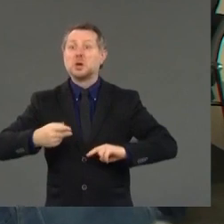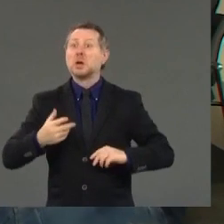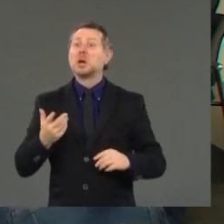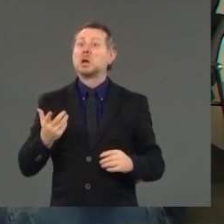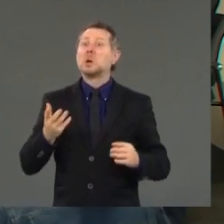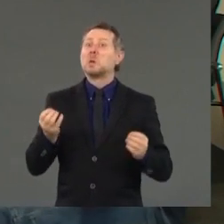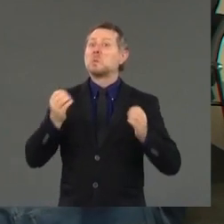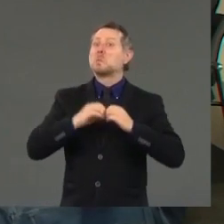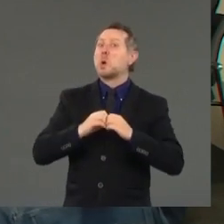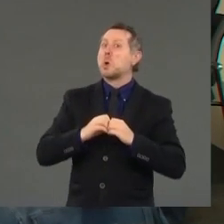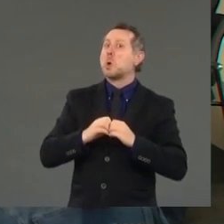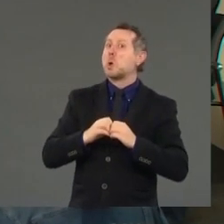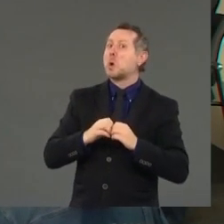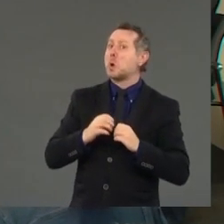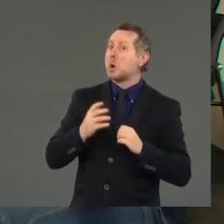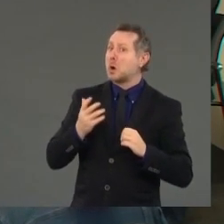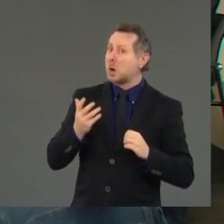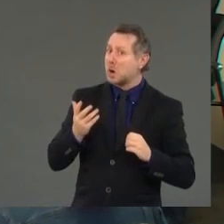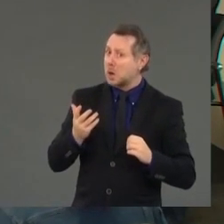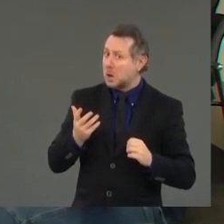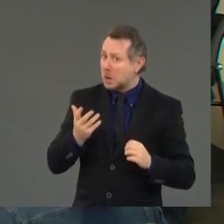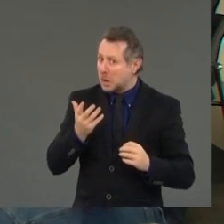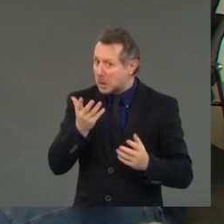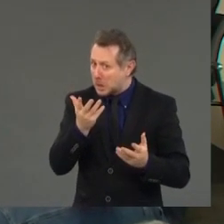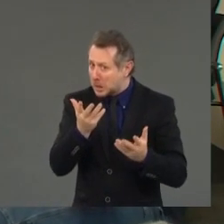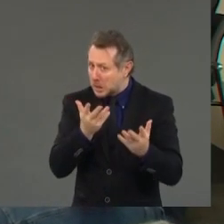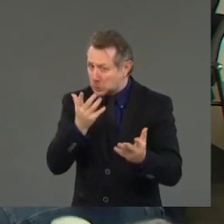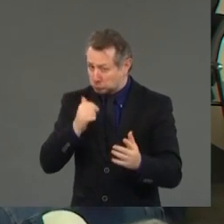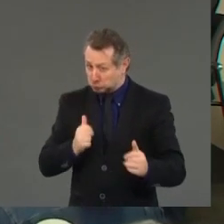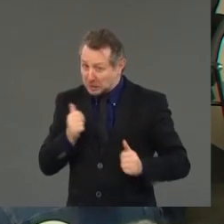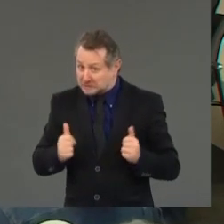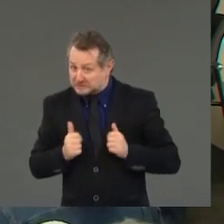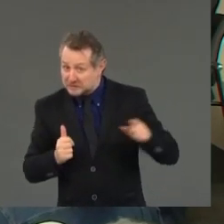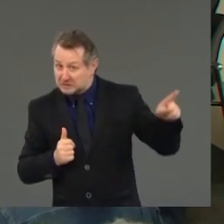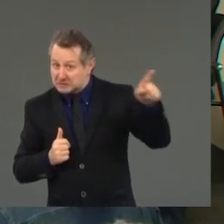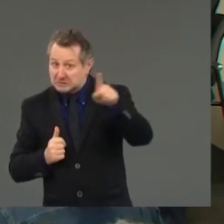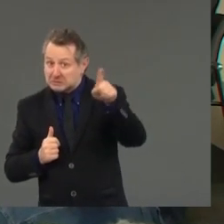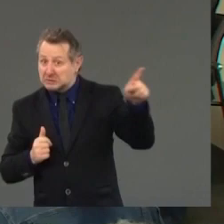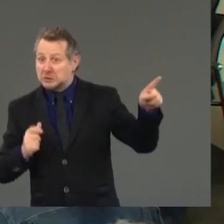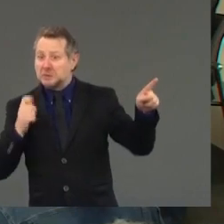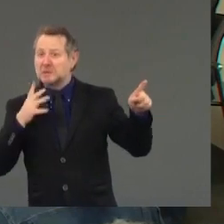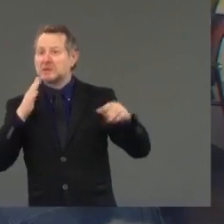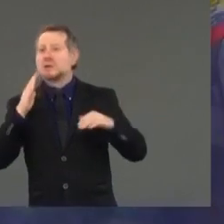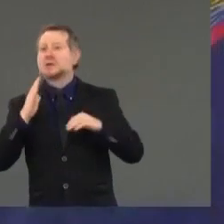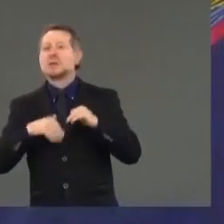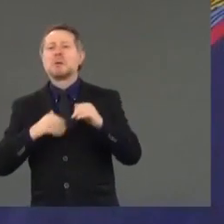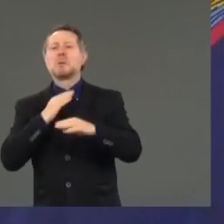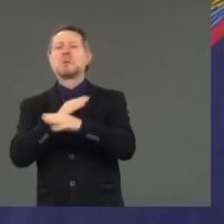DONE NOW AND ARE WE AT A POINT WHERE THEY ARE A LITTLE BIT MORE, TO USE THE WORD